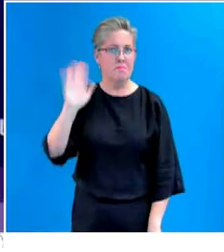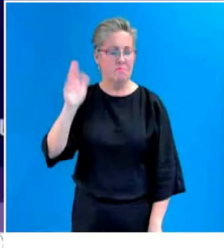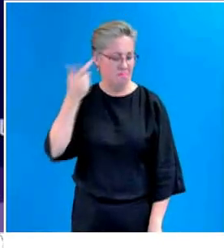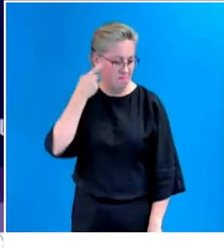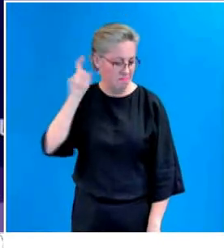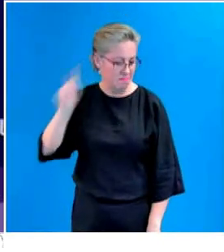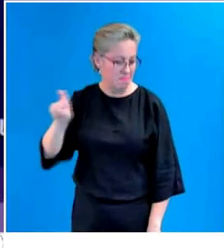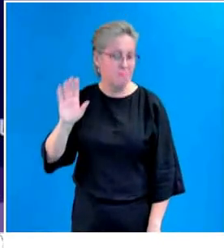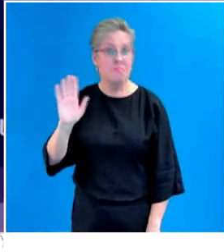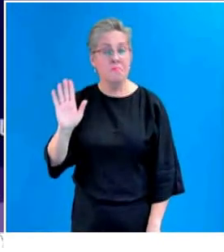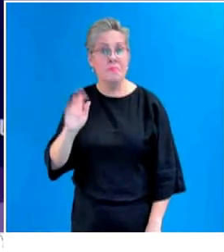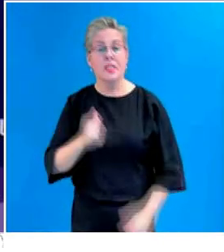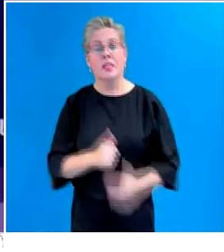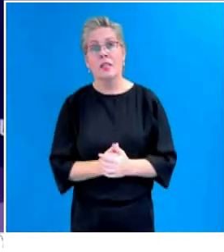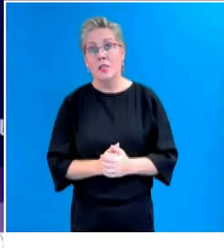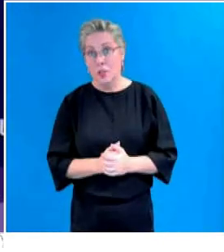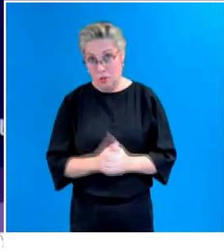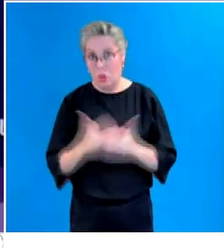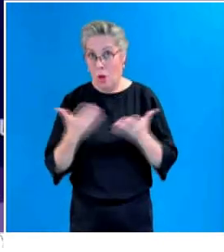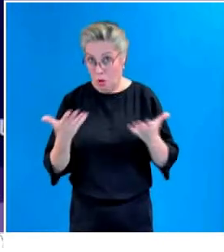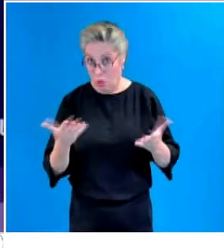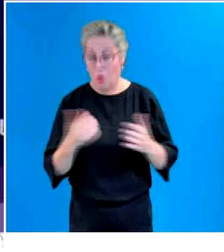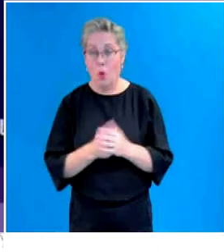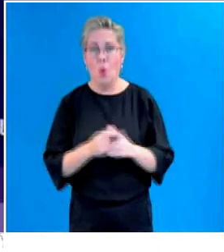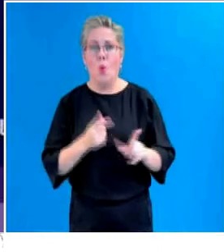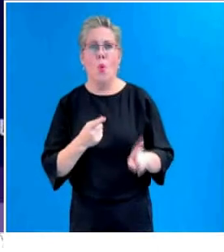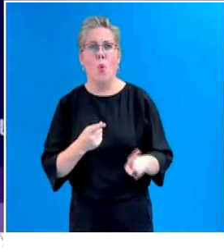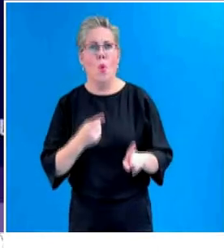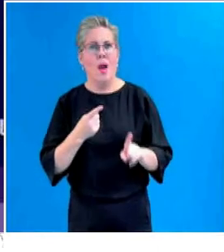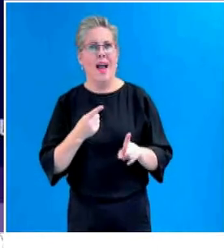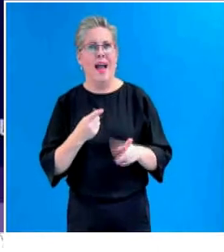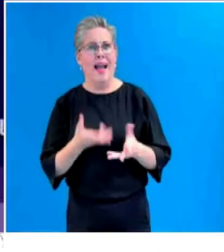What would lead the Australian Government to determine that it does not